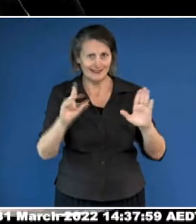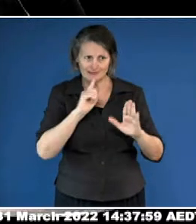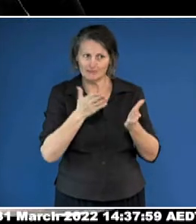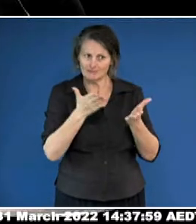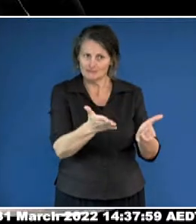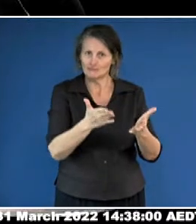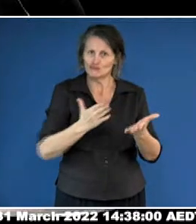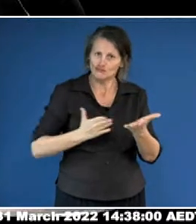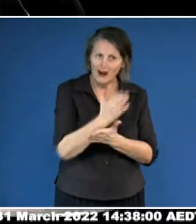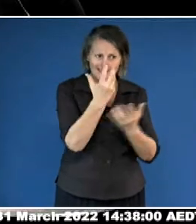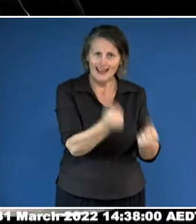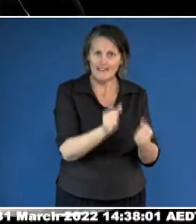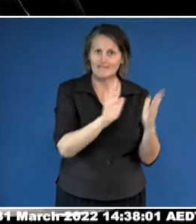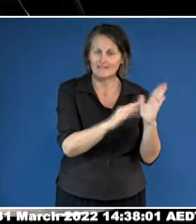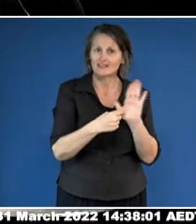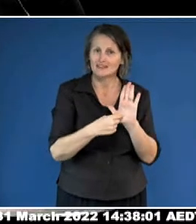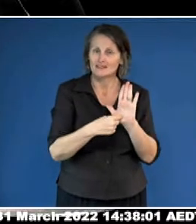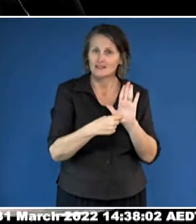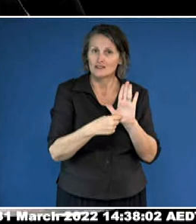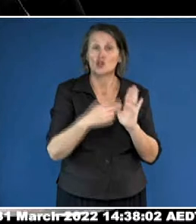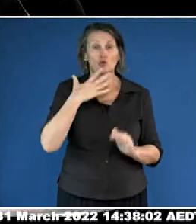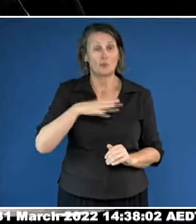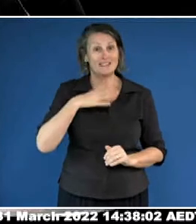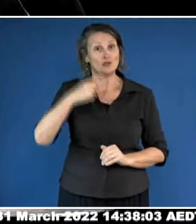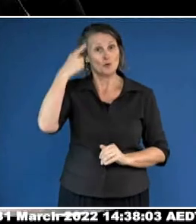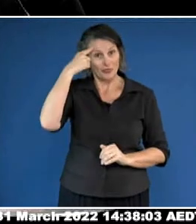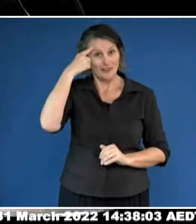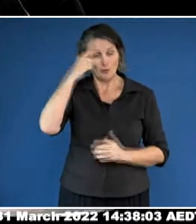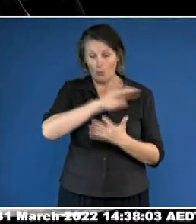So, overall, I think unless we address that combination of the gender drivers, the